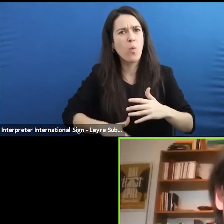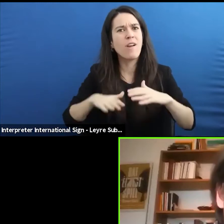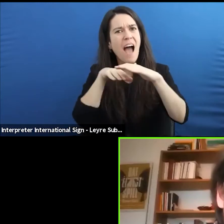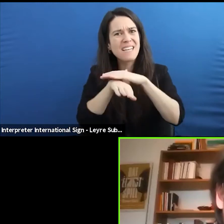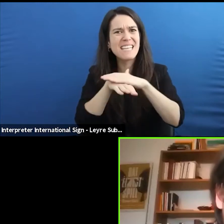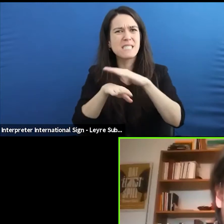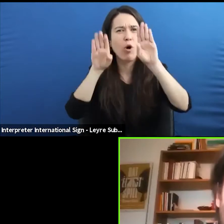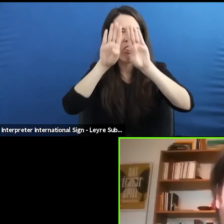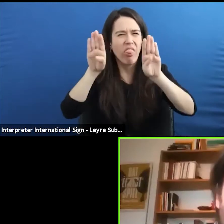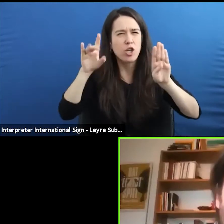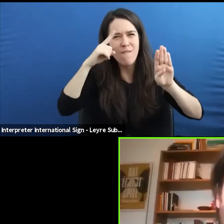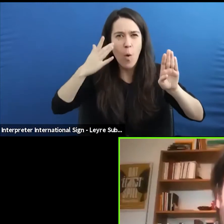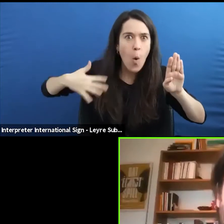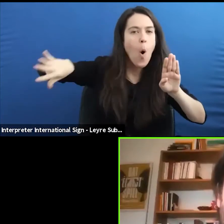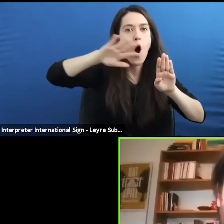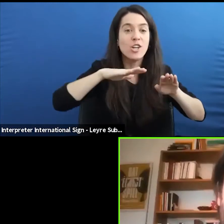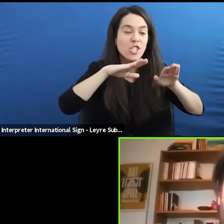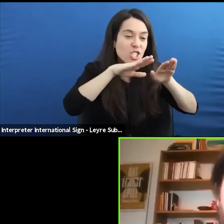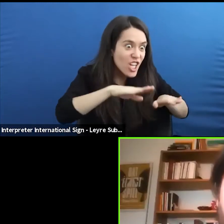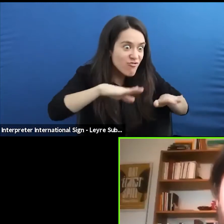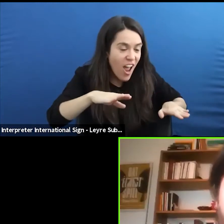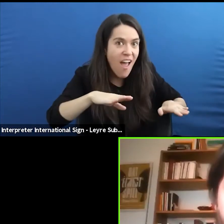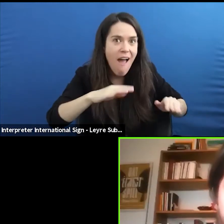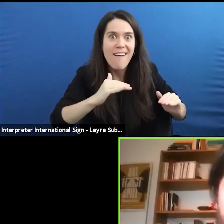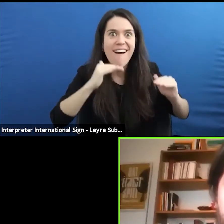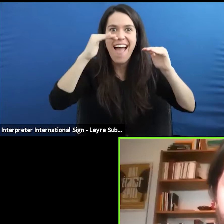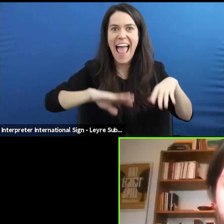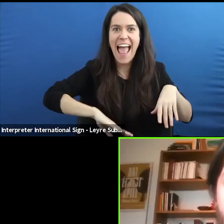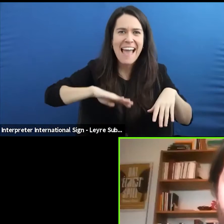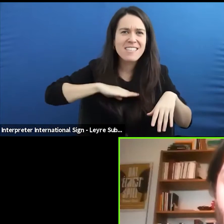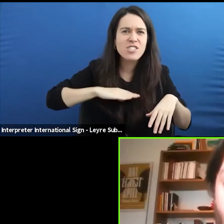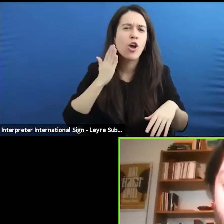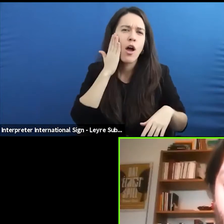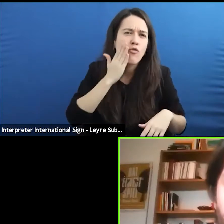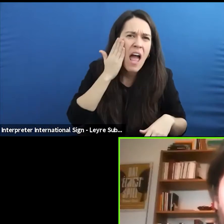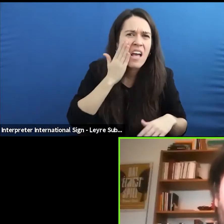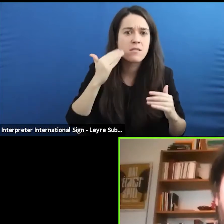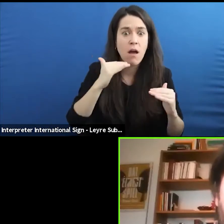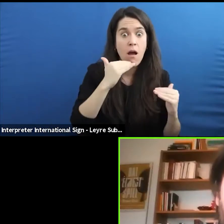starting from childhood and regardless of their age, race, class or gender, whether they live